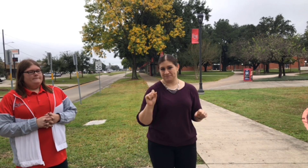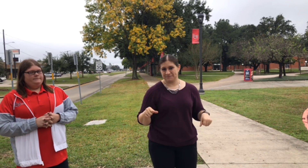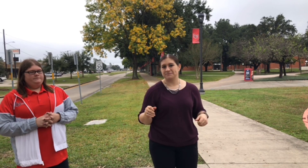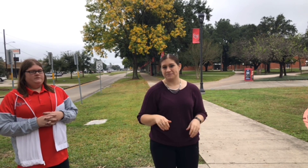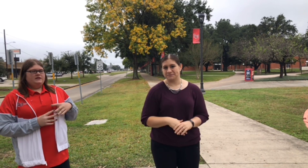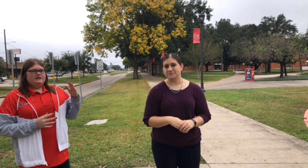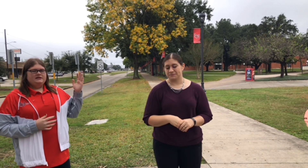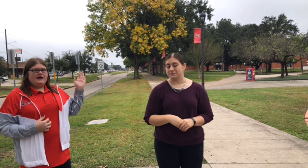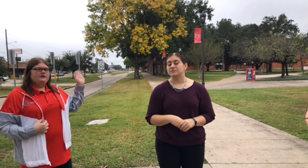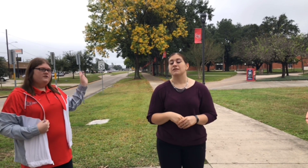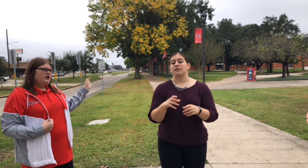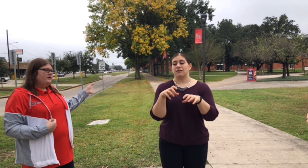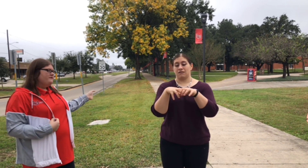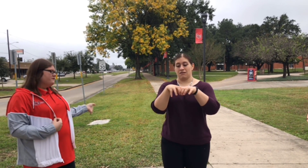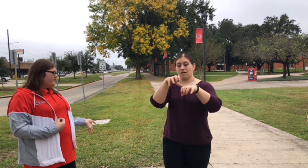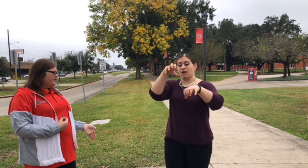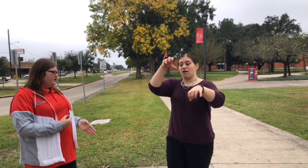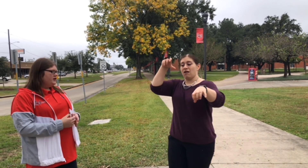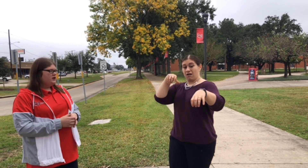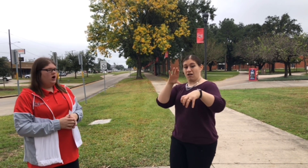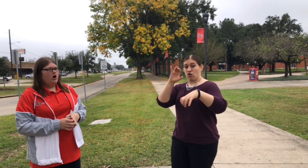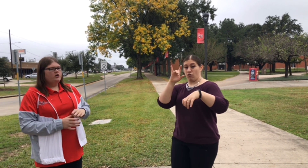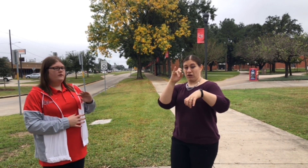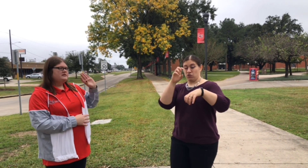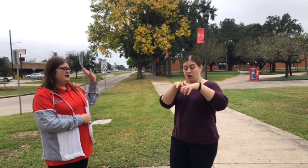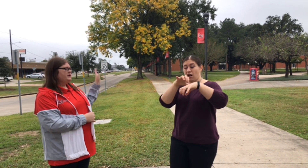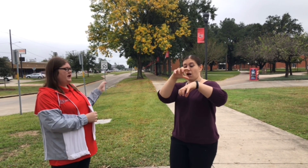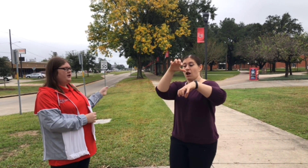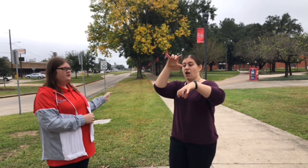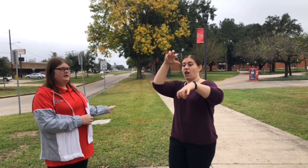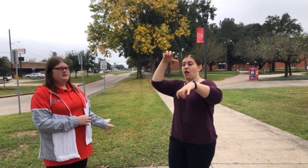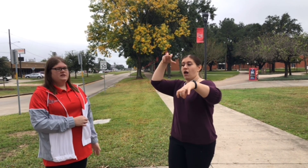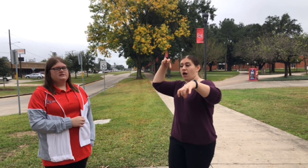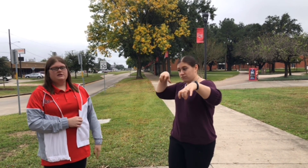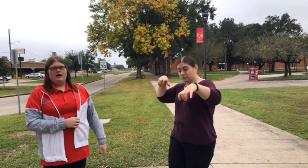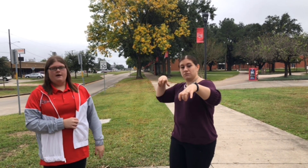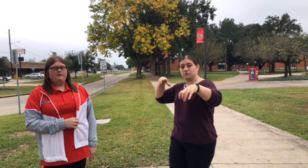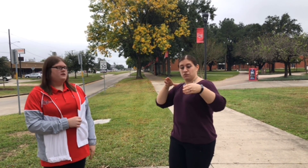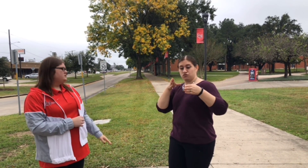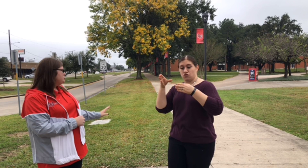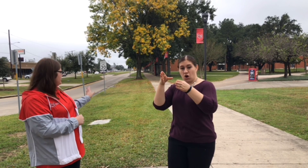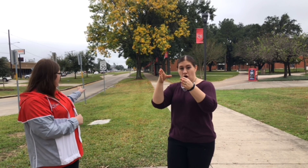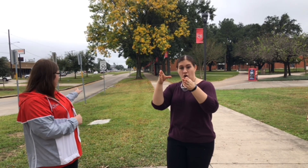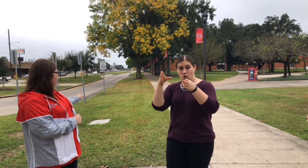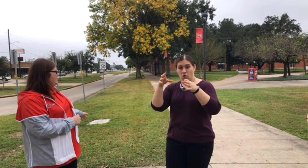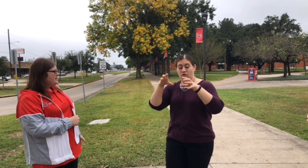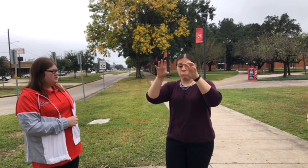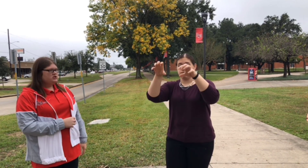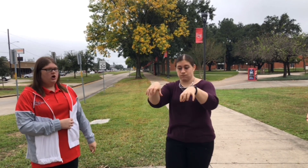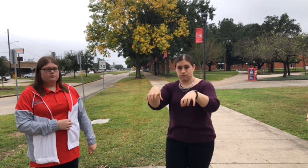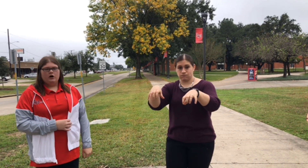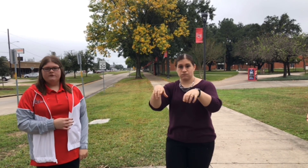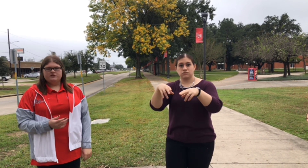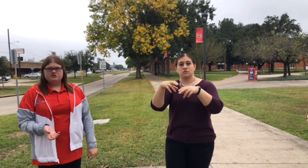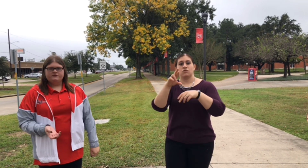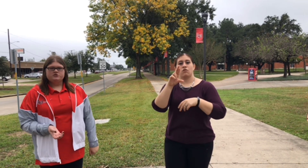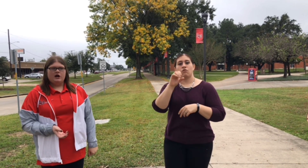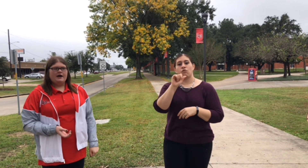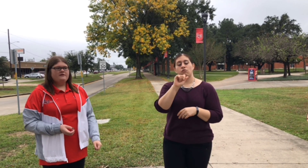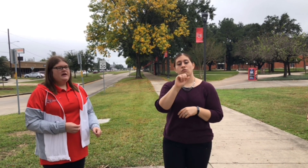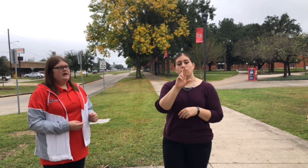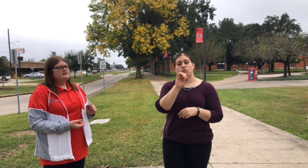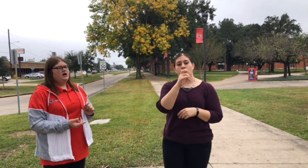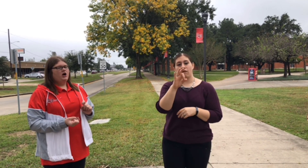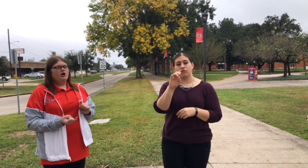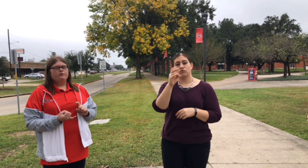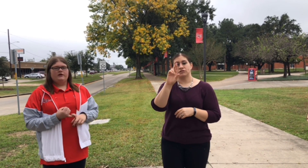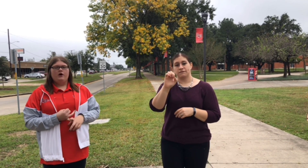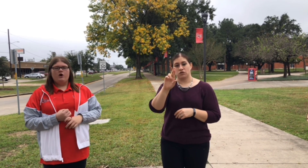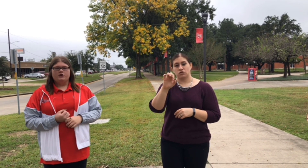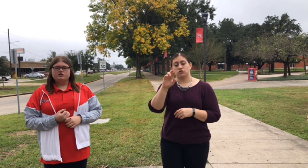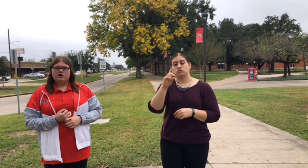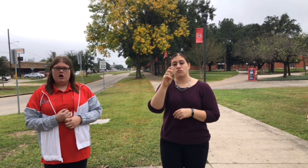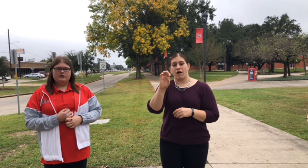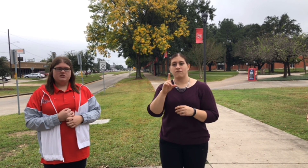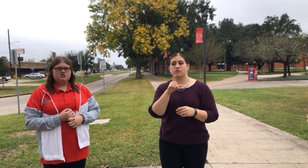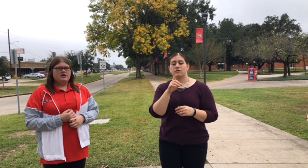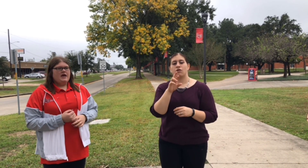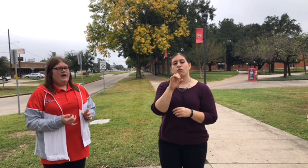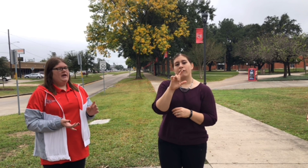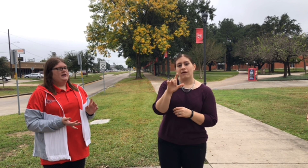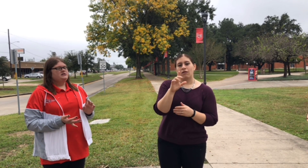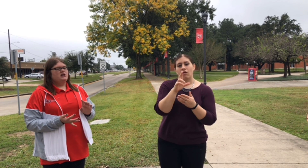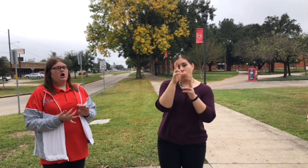Now down, if you go even further, all the way on the other end of this street - this is called Rolf Christopher Drive - Drive is our REO Honors College and our